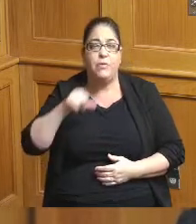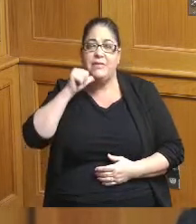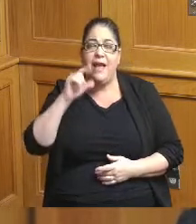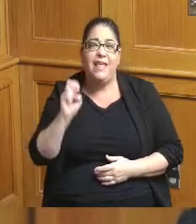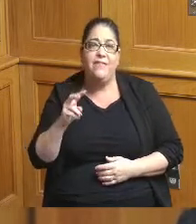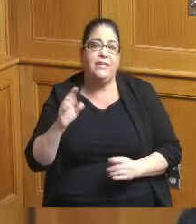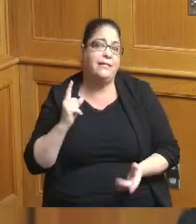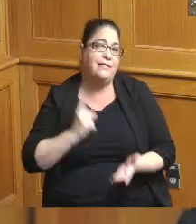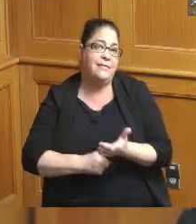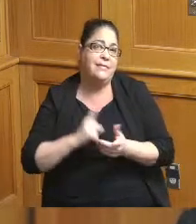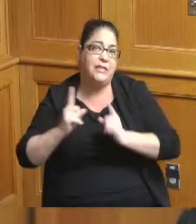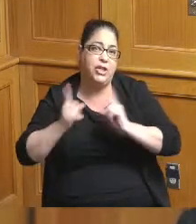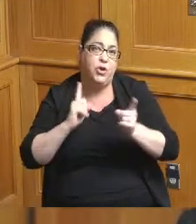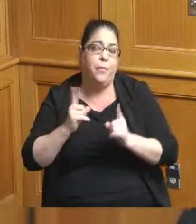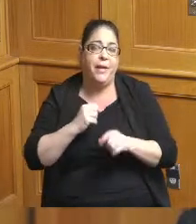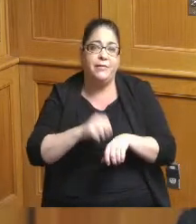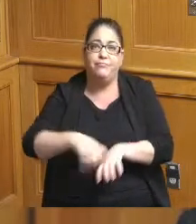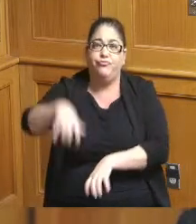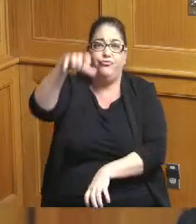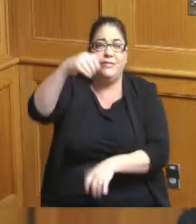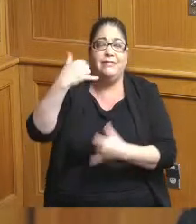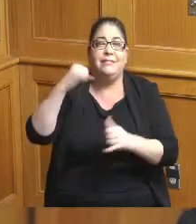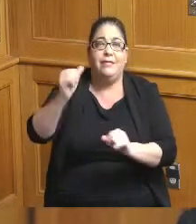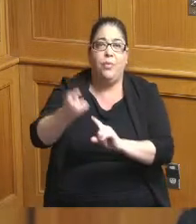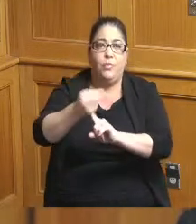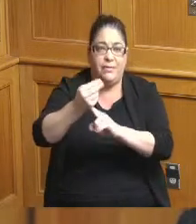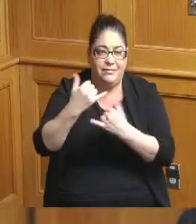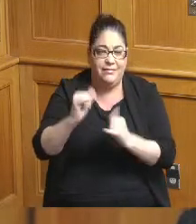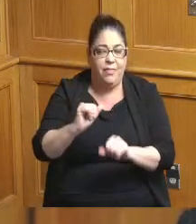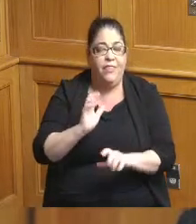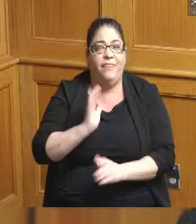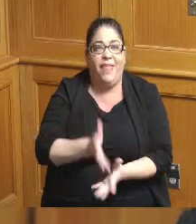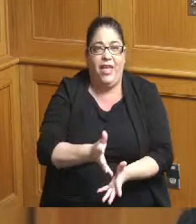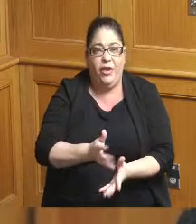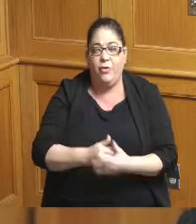the Millennium would still stand so we made a decision about an investment that we thought